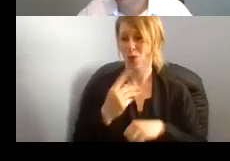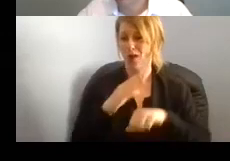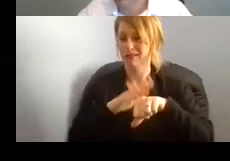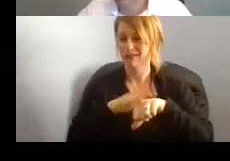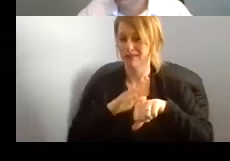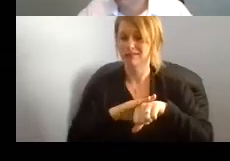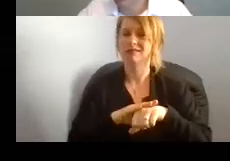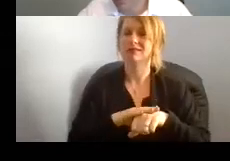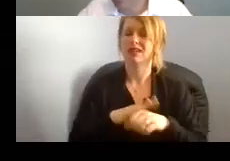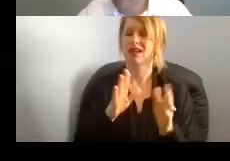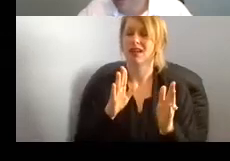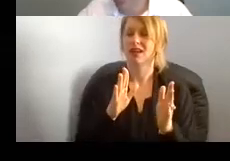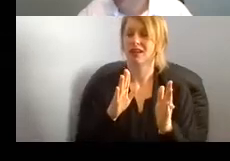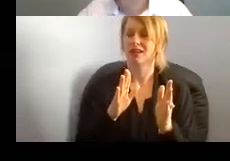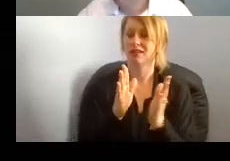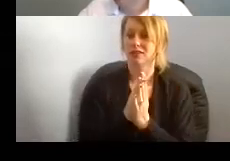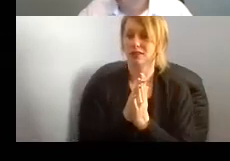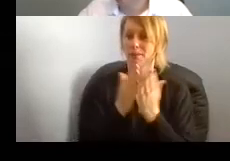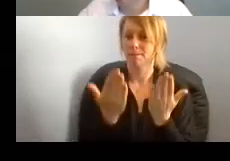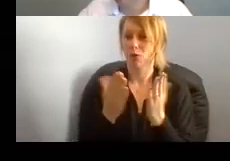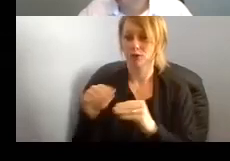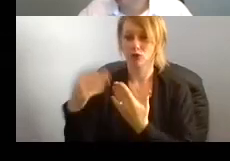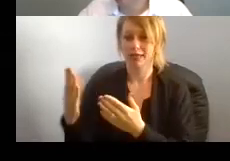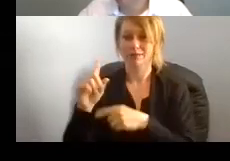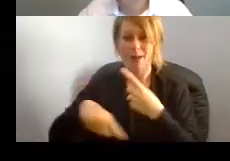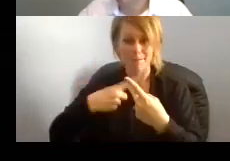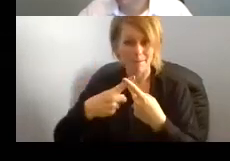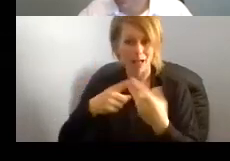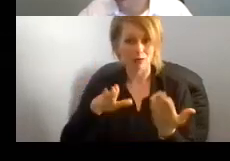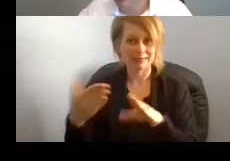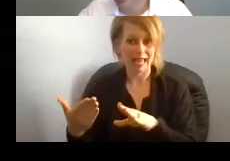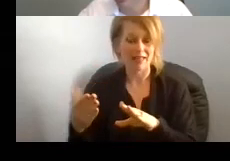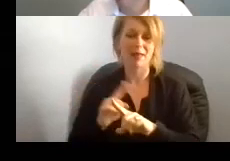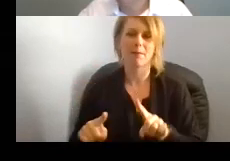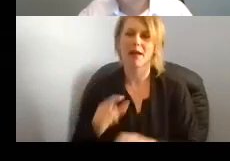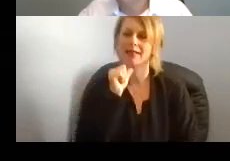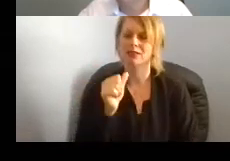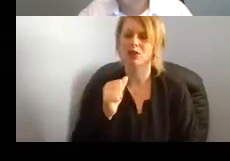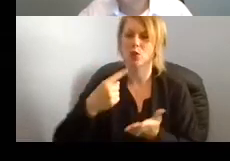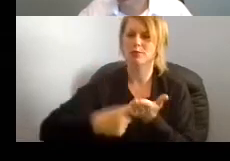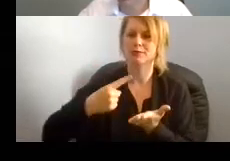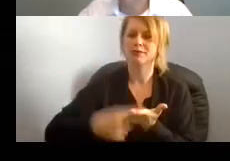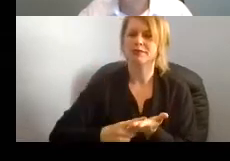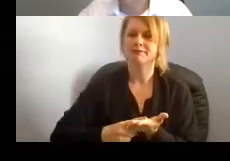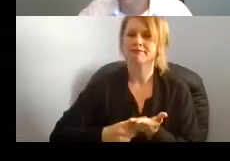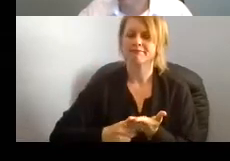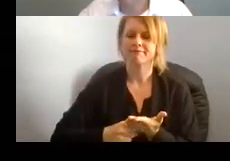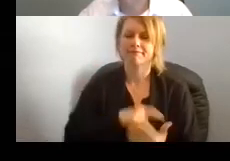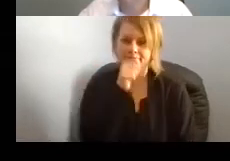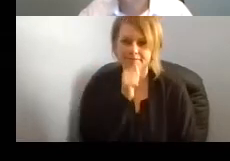recommended about death when really they don’t talk about dealing with death. They just have characters that die.